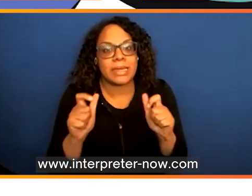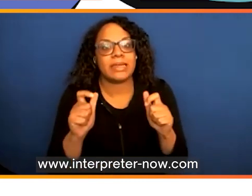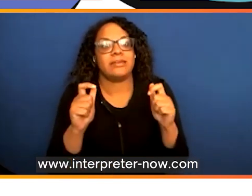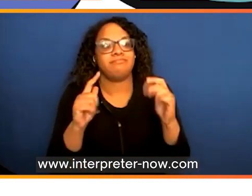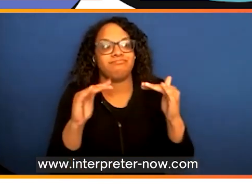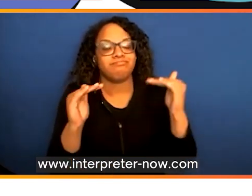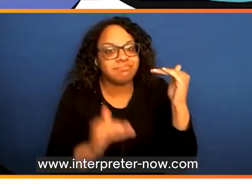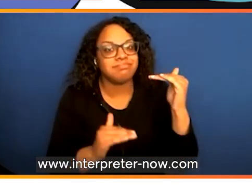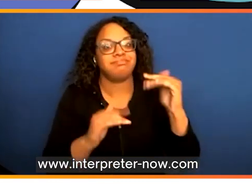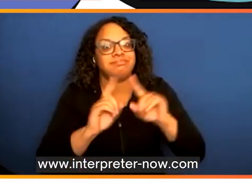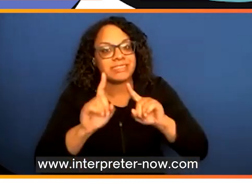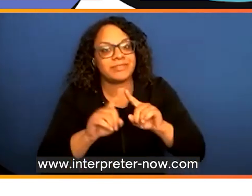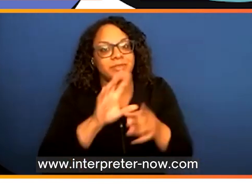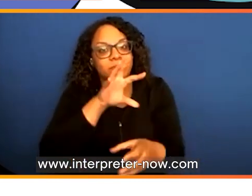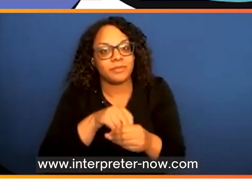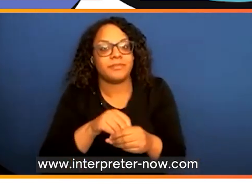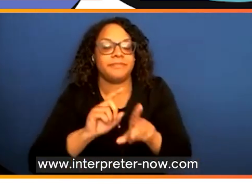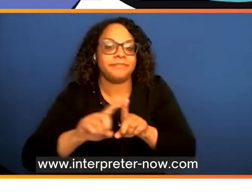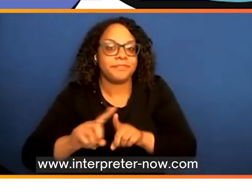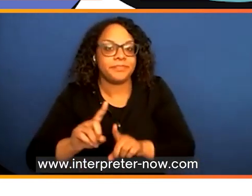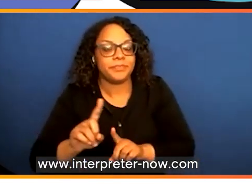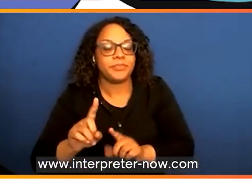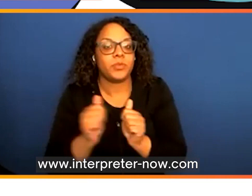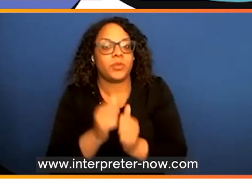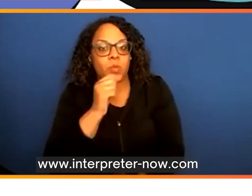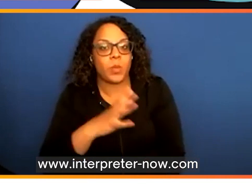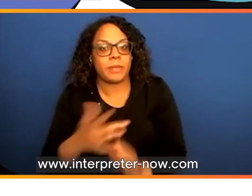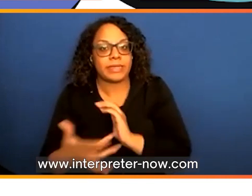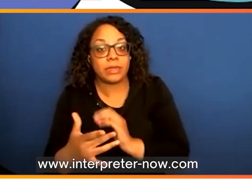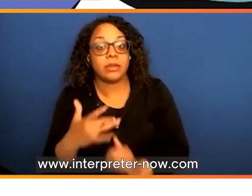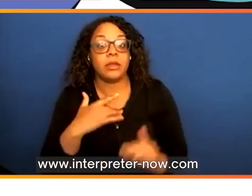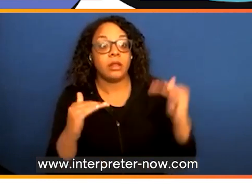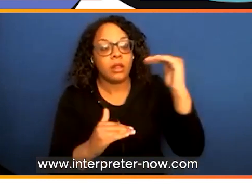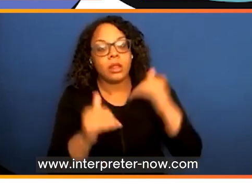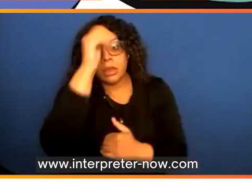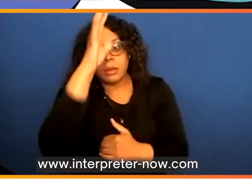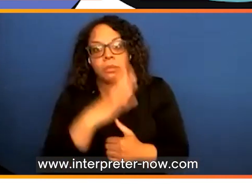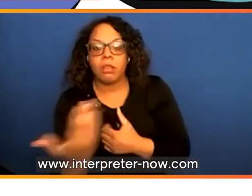discrepancy on a lot of levels when it comes to women in tech, whether it's been spoken